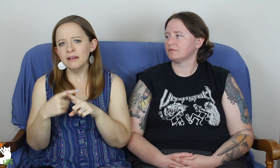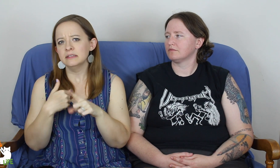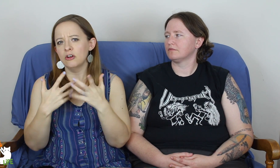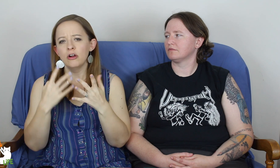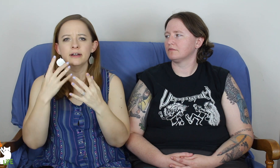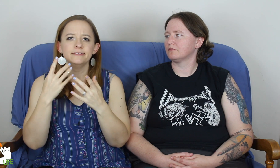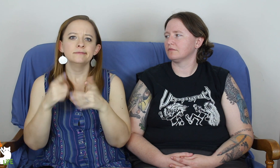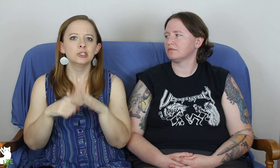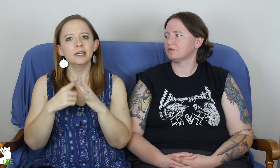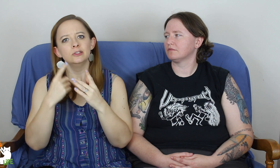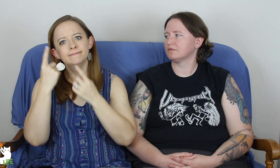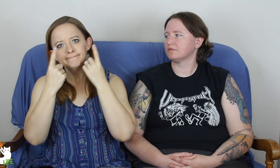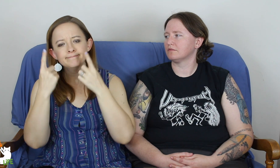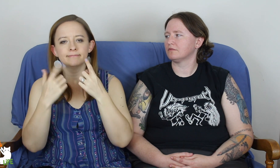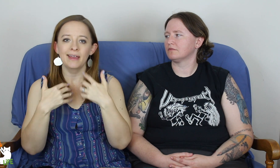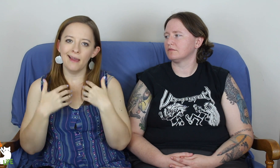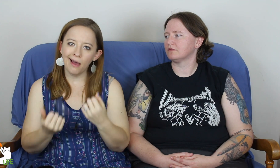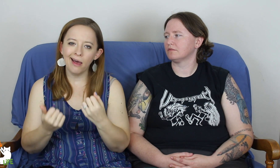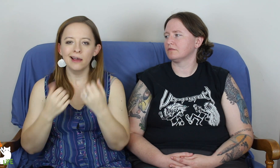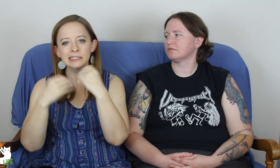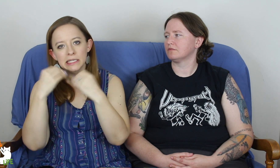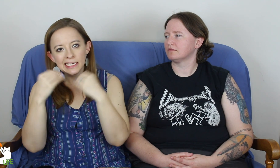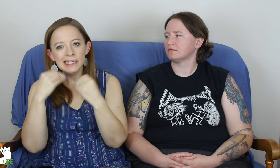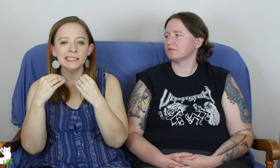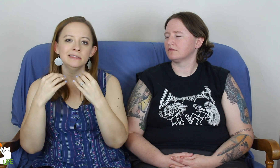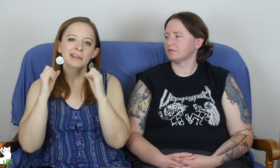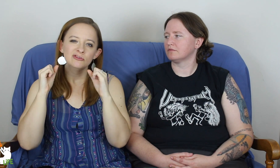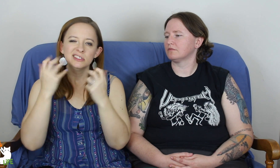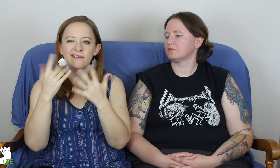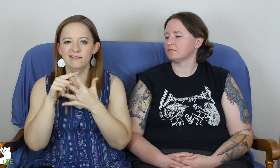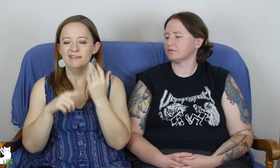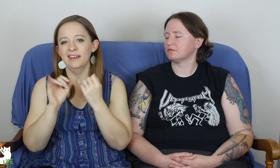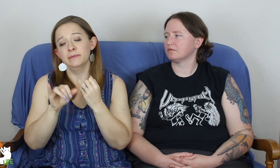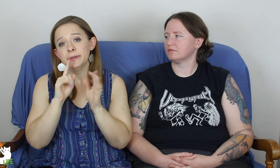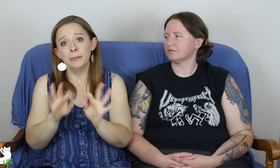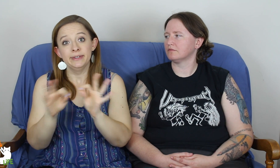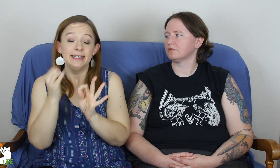Plus also just start thinking about eating, exercising and those type of things.